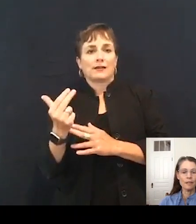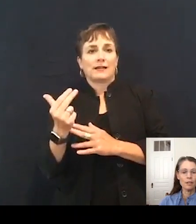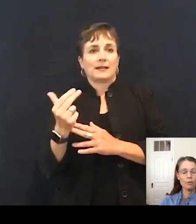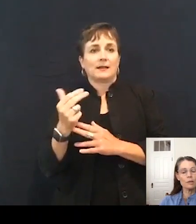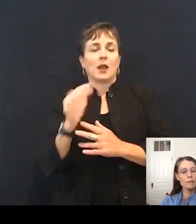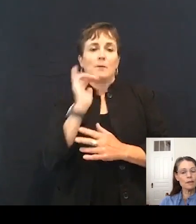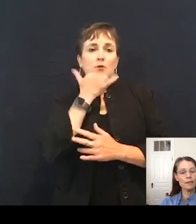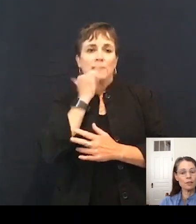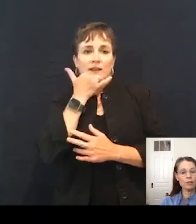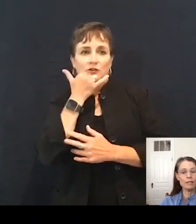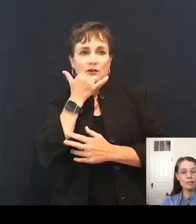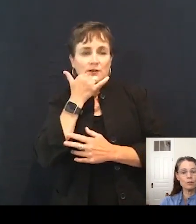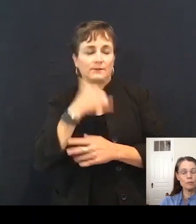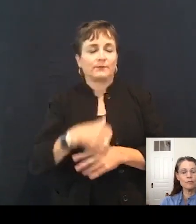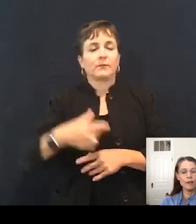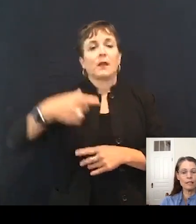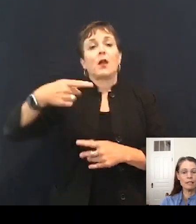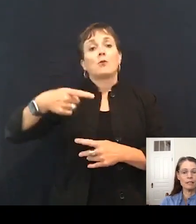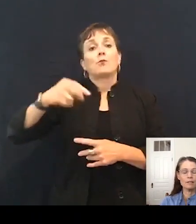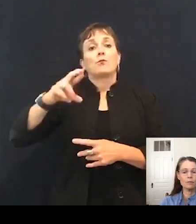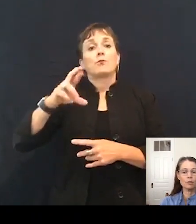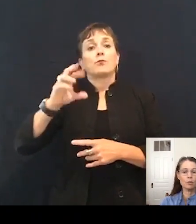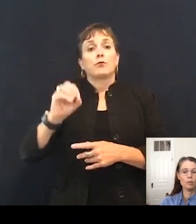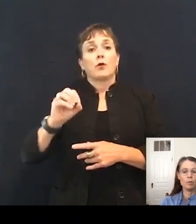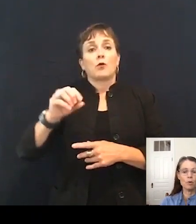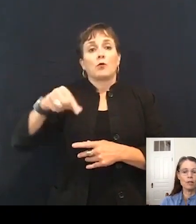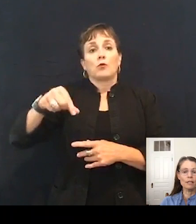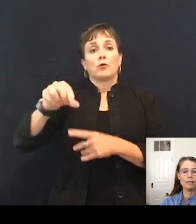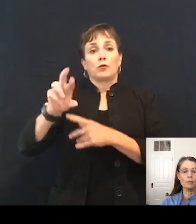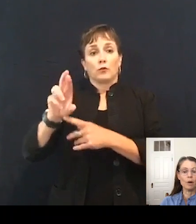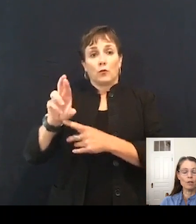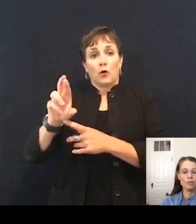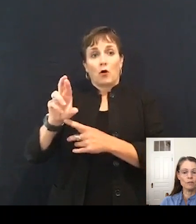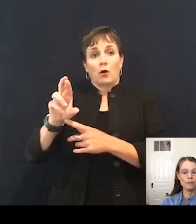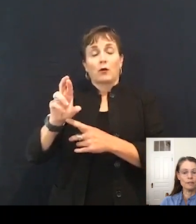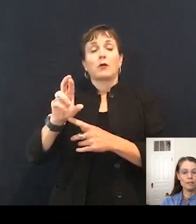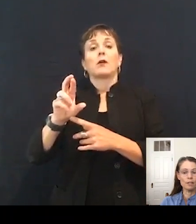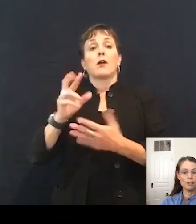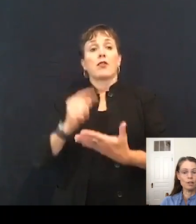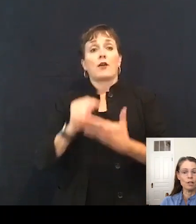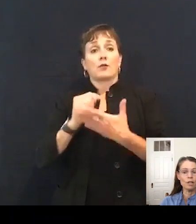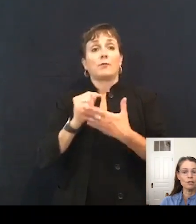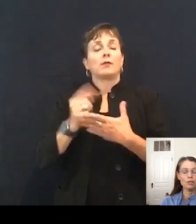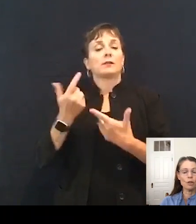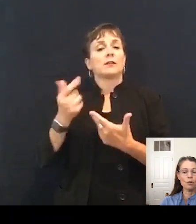Three-month interim findings, which were reported in March of this year,